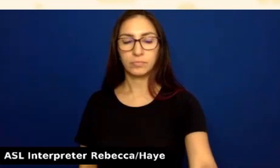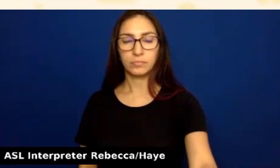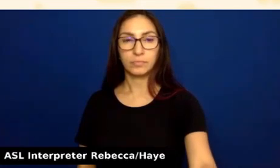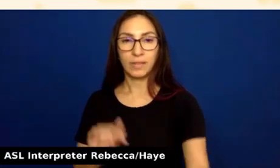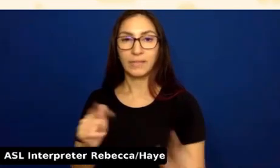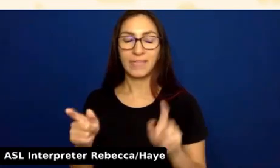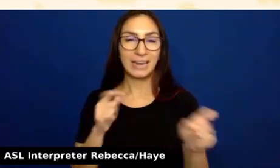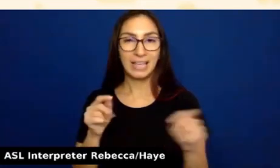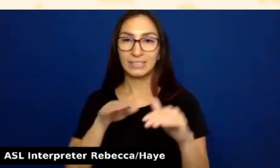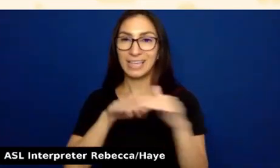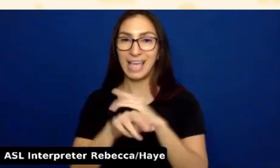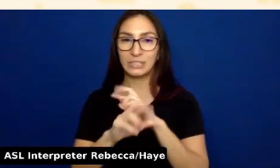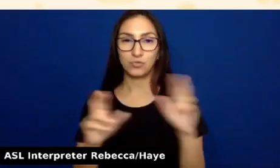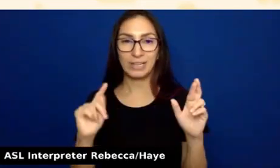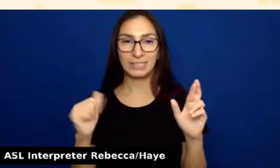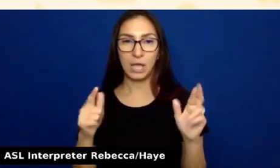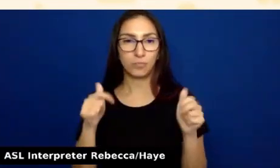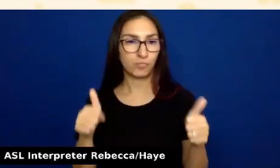Now let's talk about things that this tag does not cover.